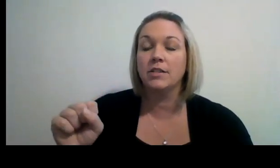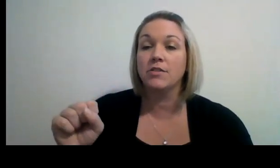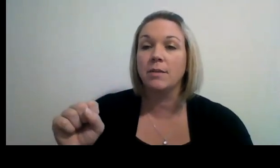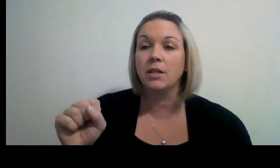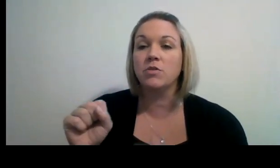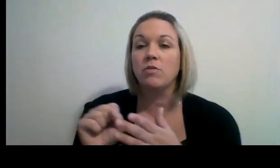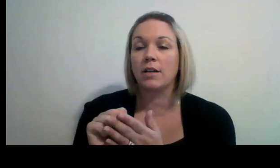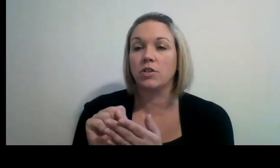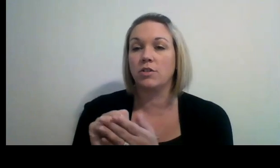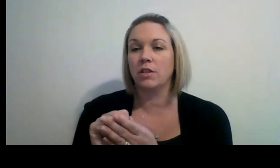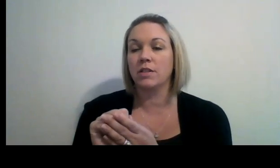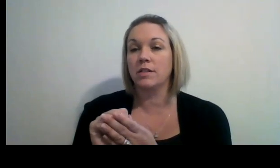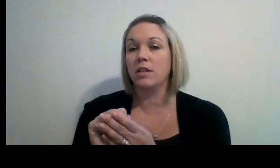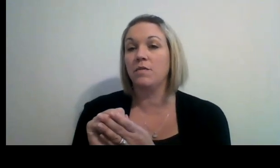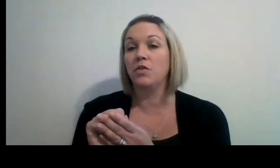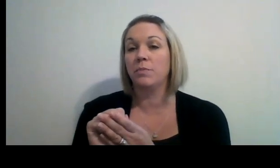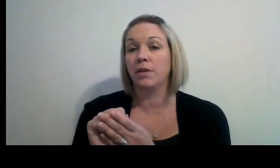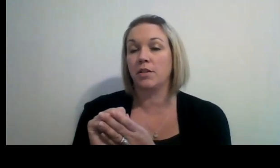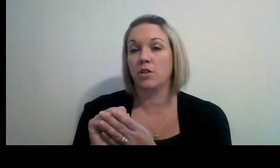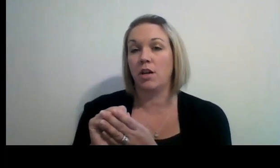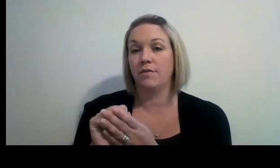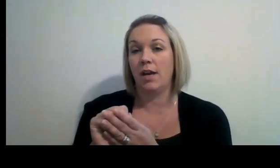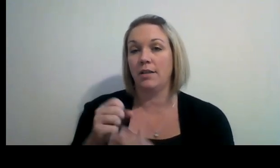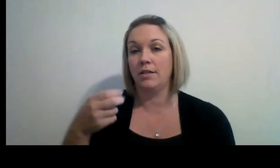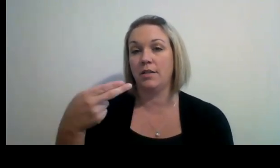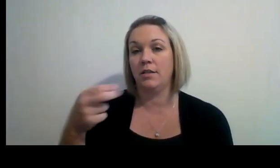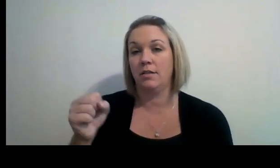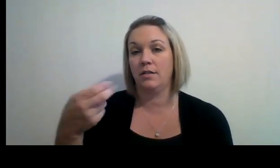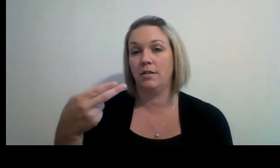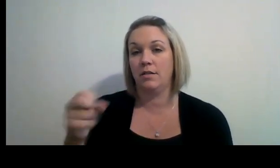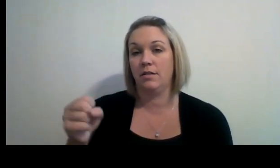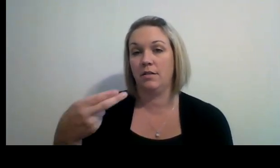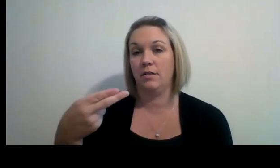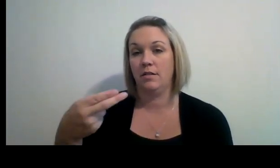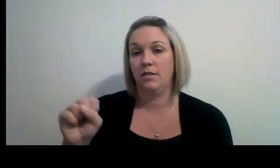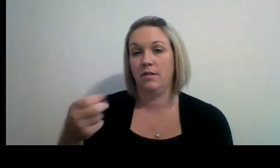so sometimes you actually don't even see the full production of the "S".